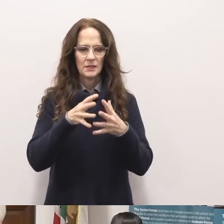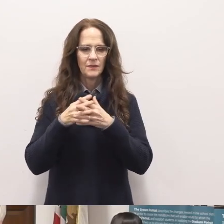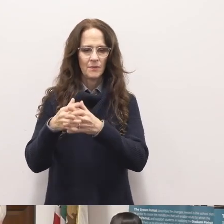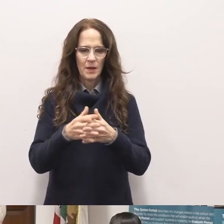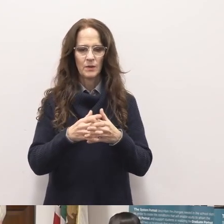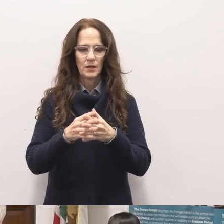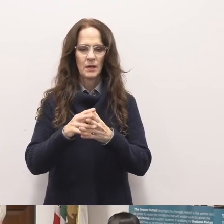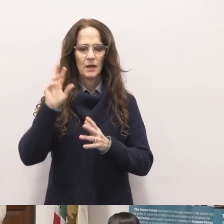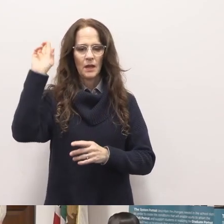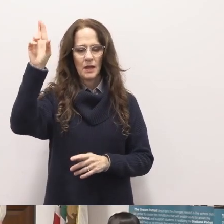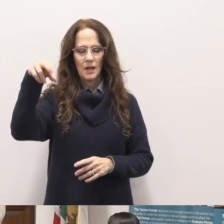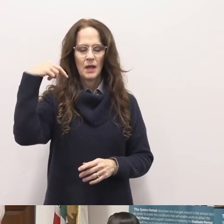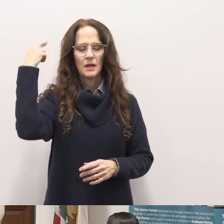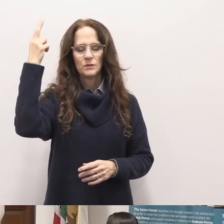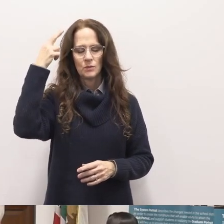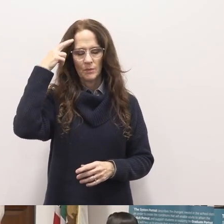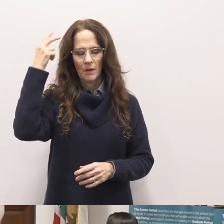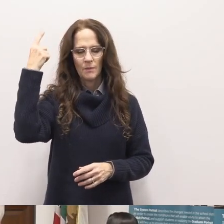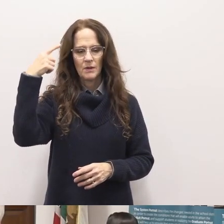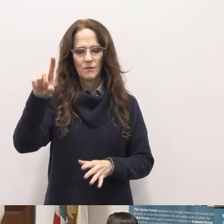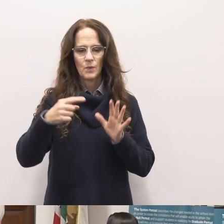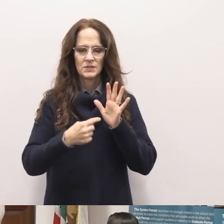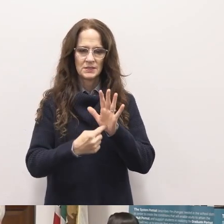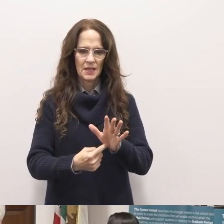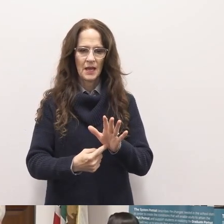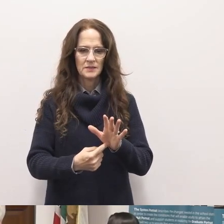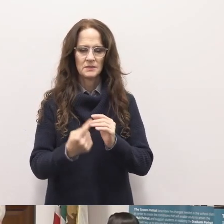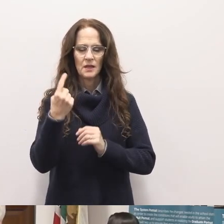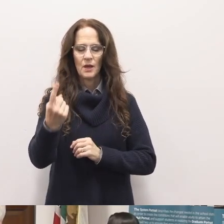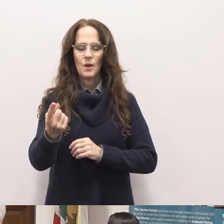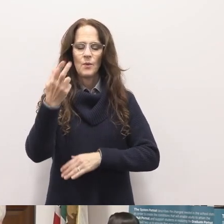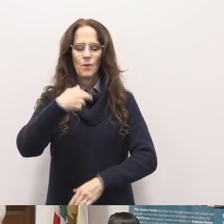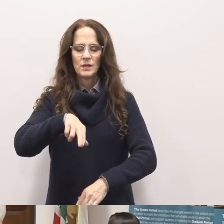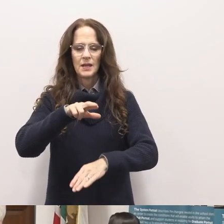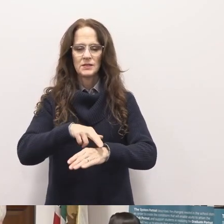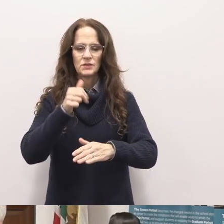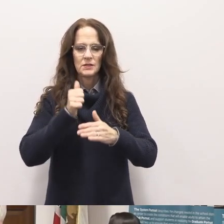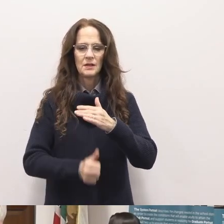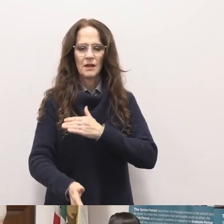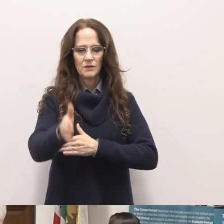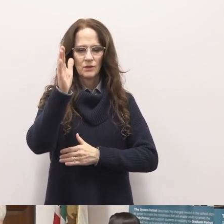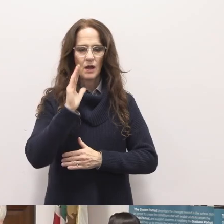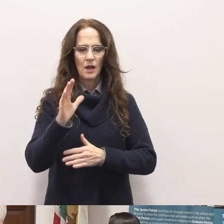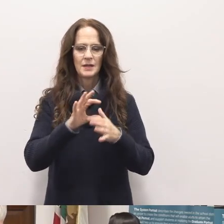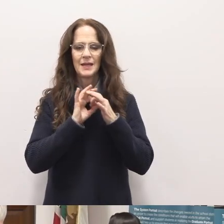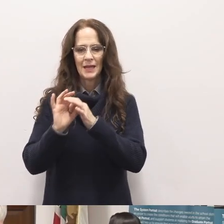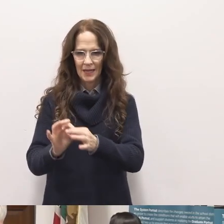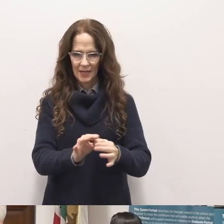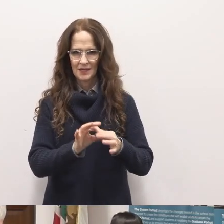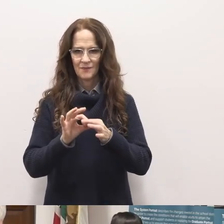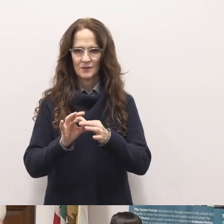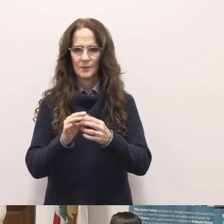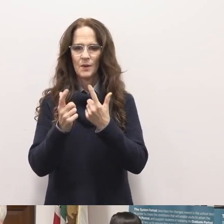of America, and to the Republic for which it stands, one nation under God, indivisible,